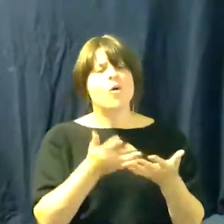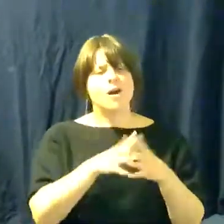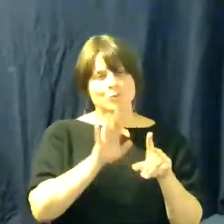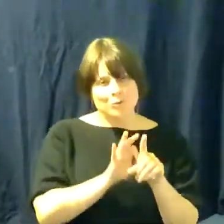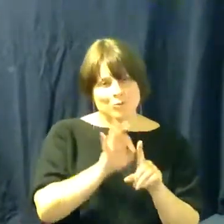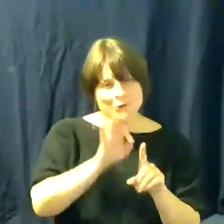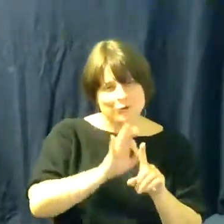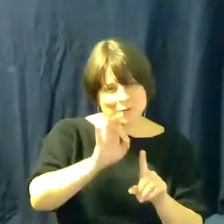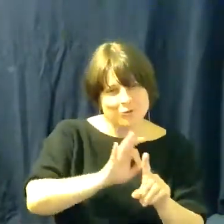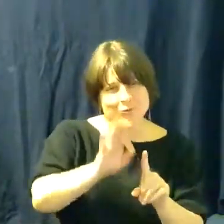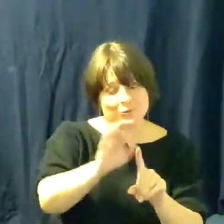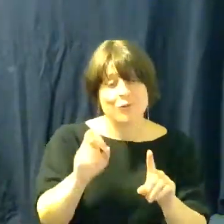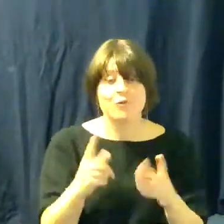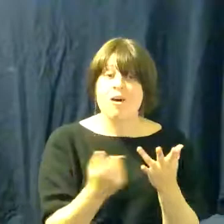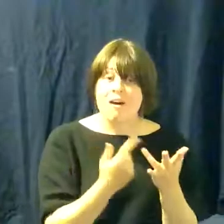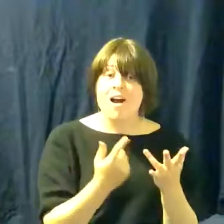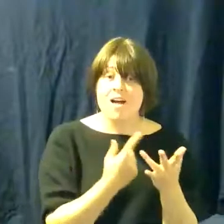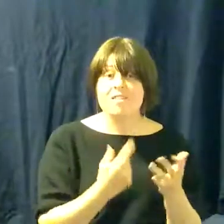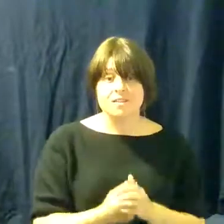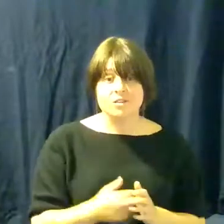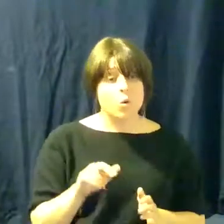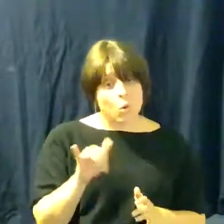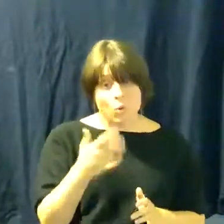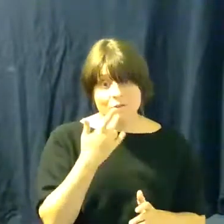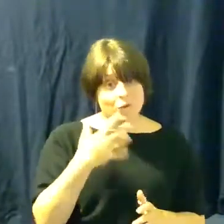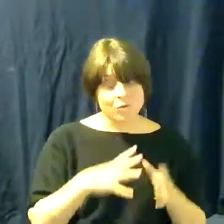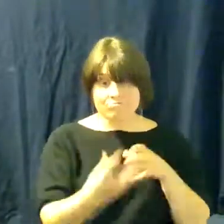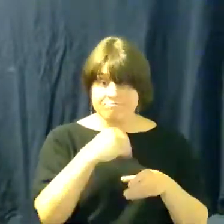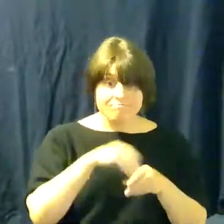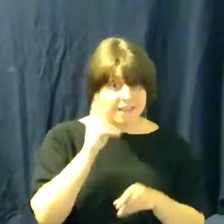and so that if we run future programs, we